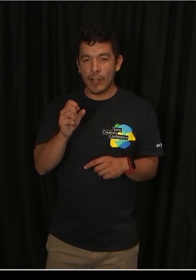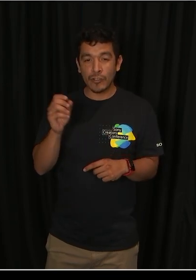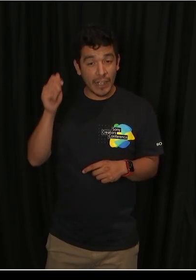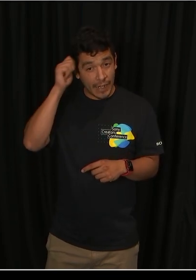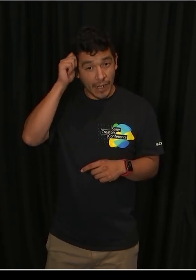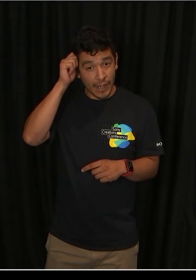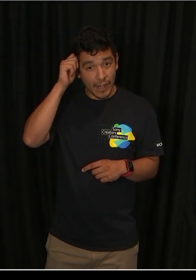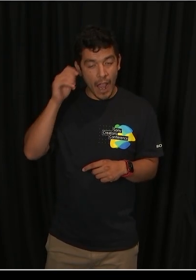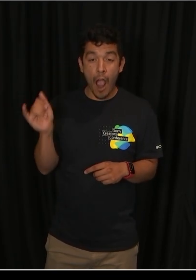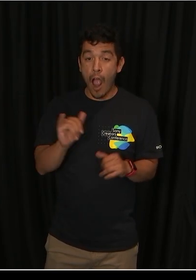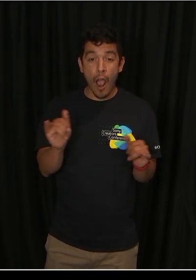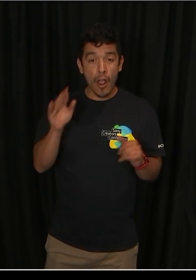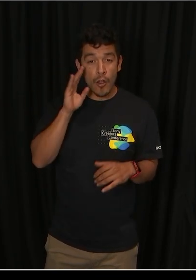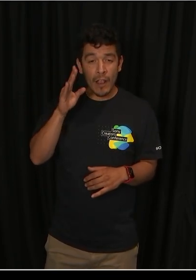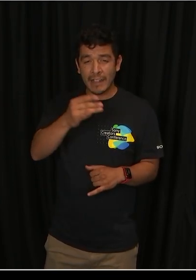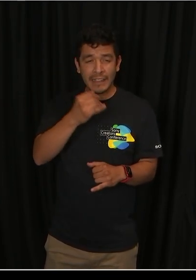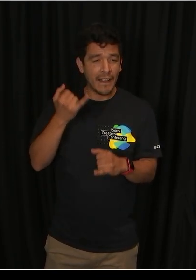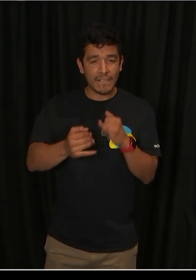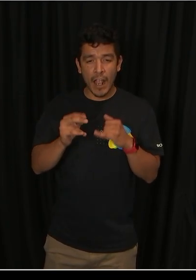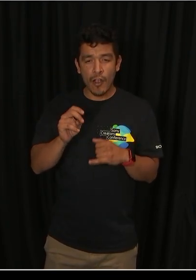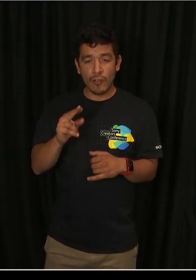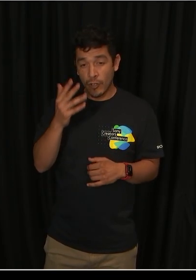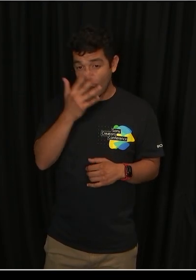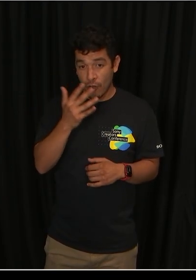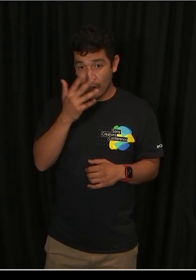as well as creating his final rendered look that can move into lighting.